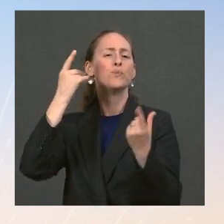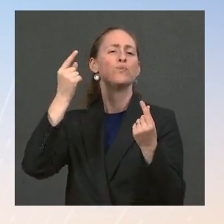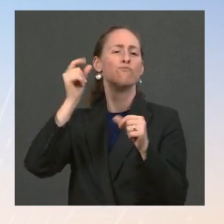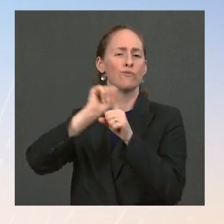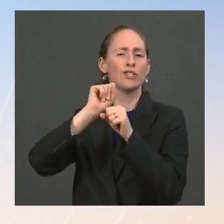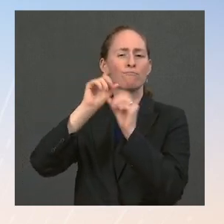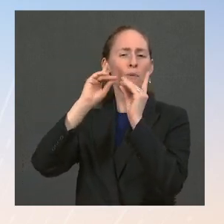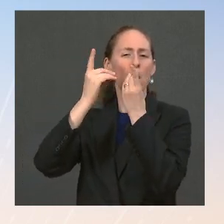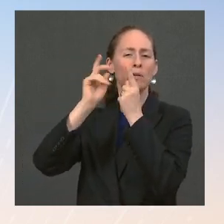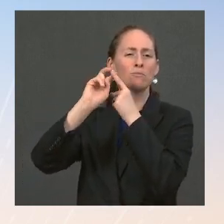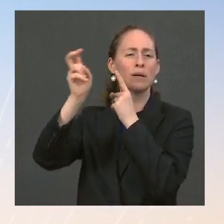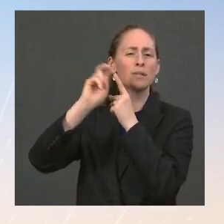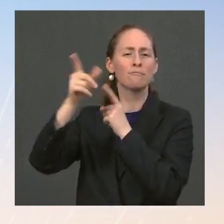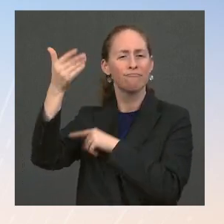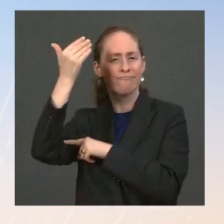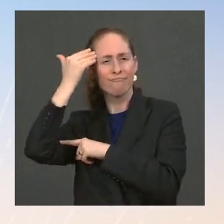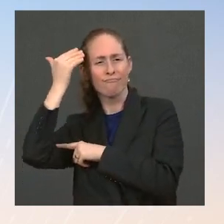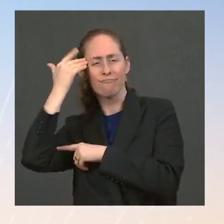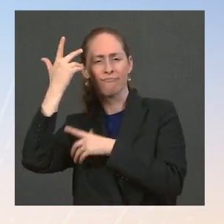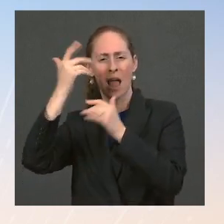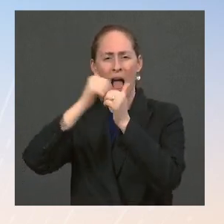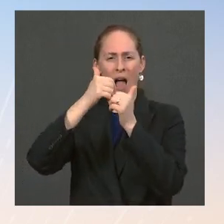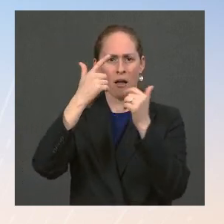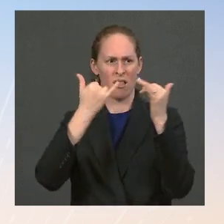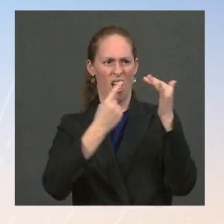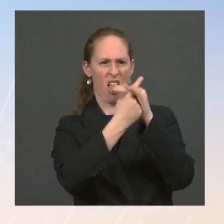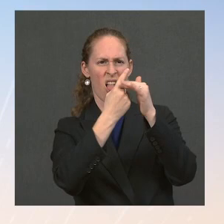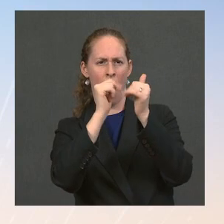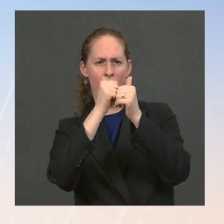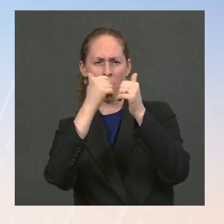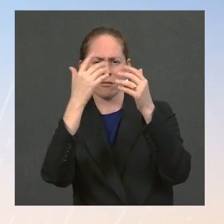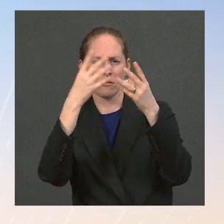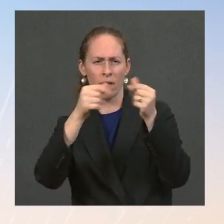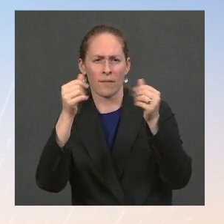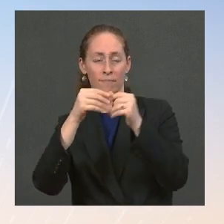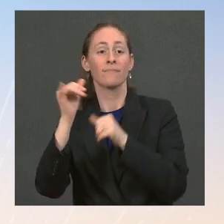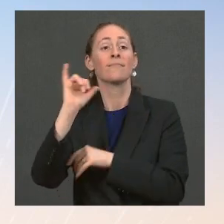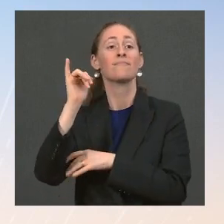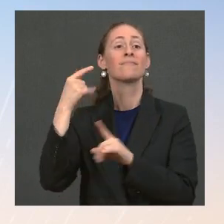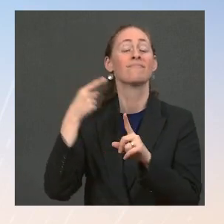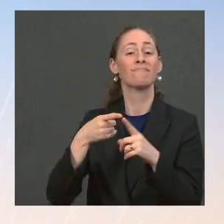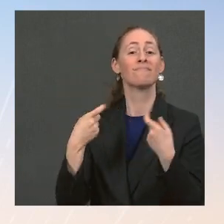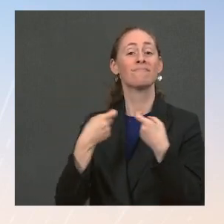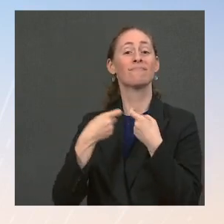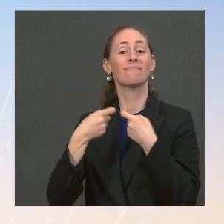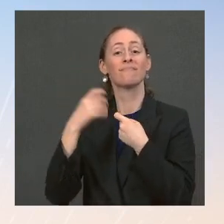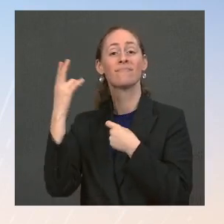I noted, of course, the semiconductor shortage, which, as you know, impacts a number of industries here.